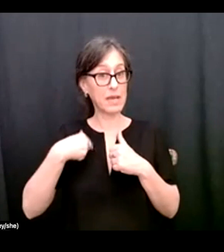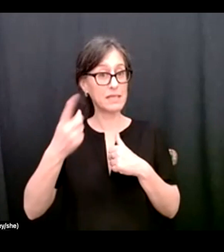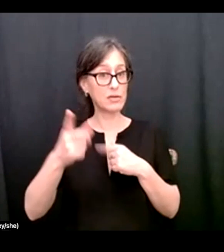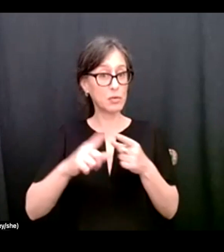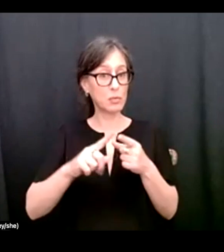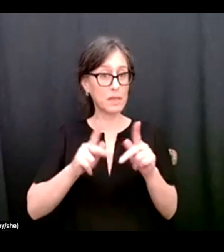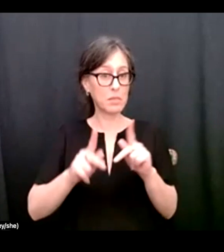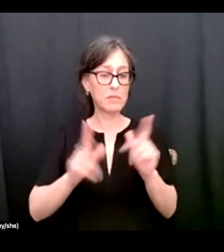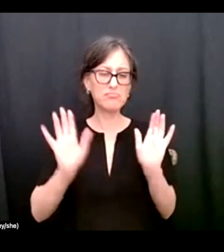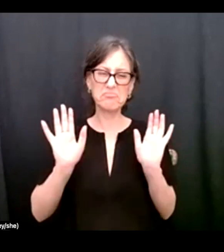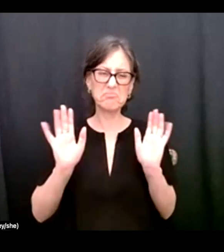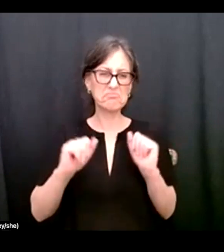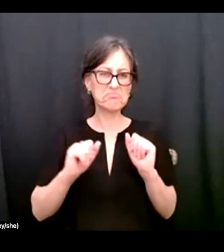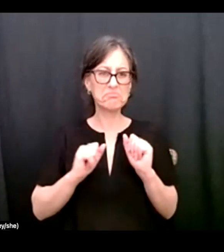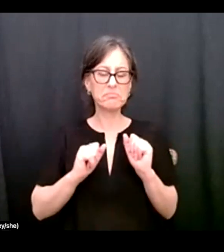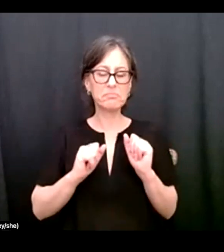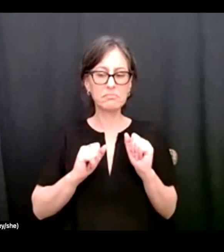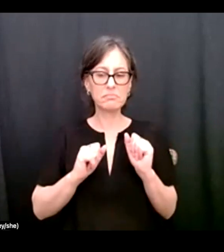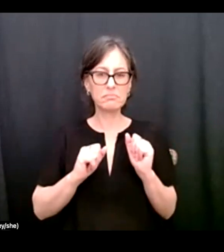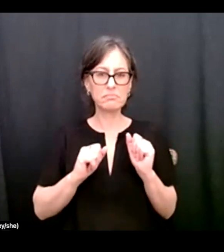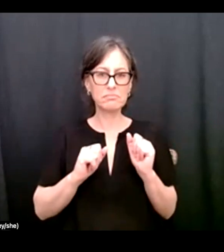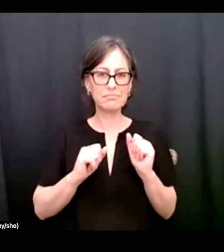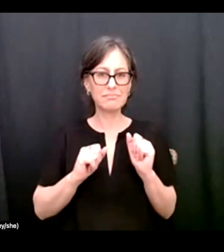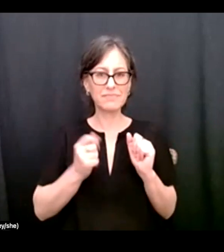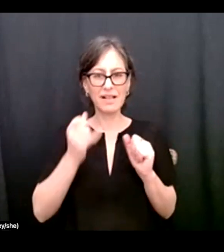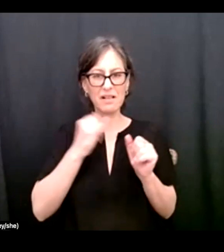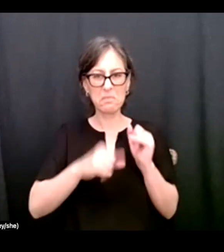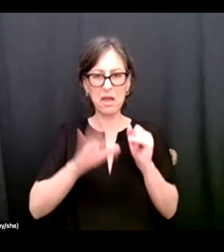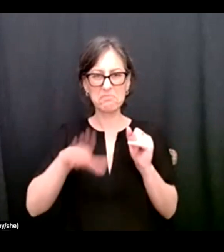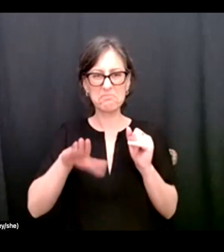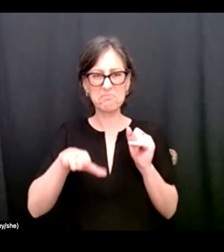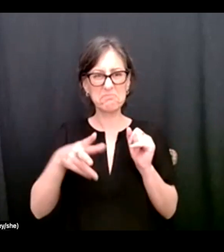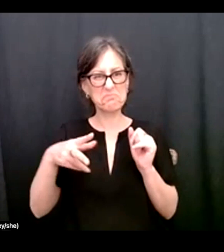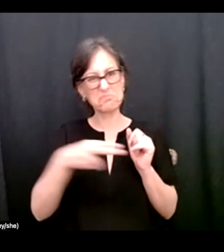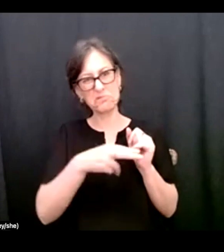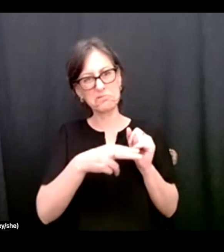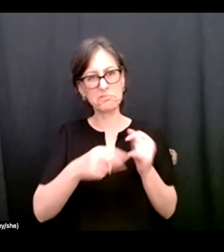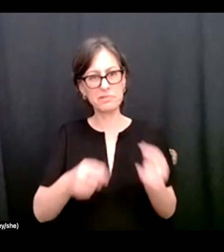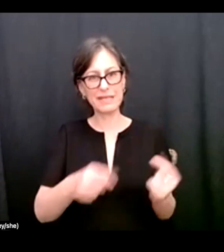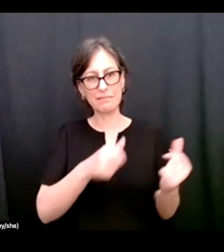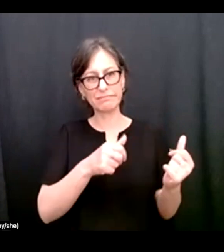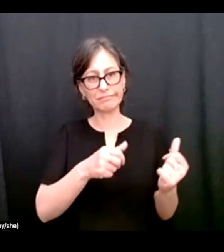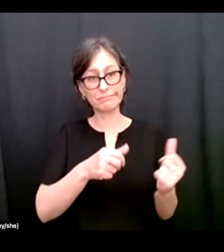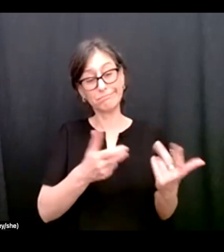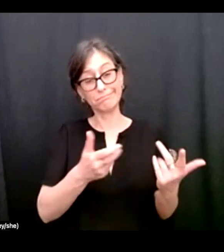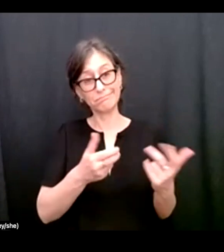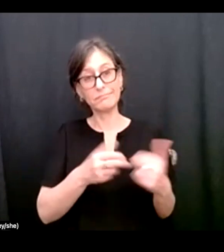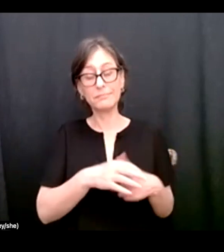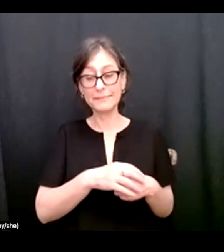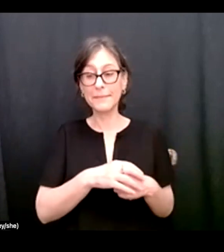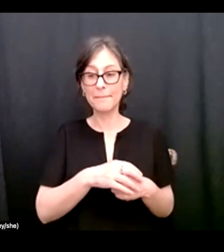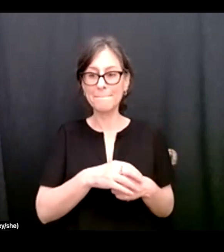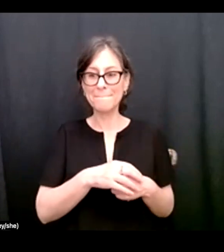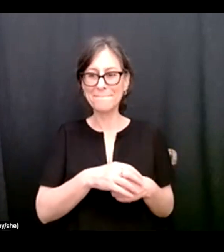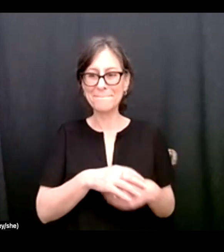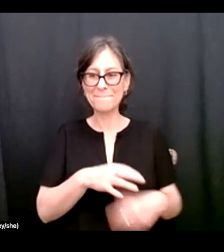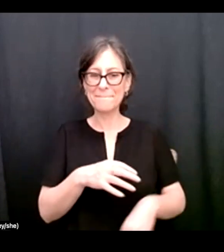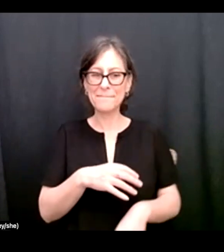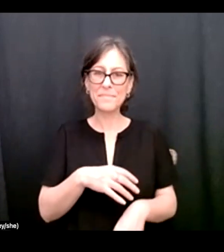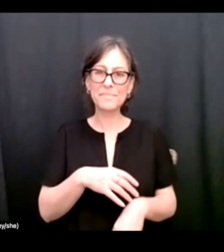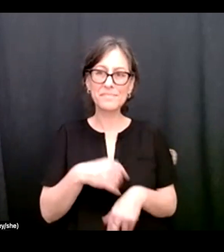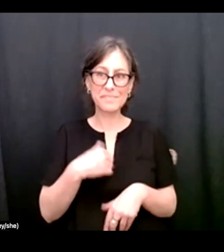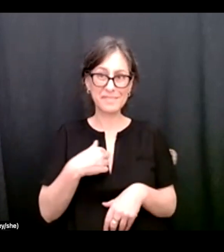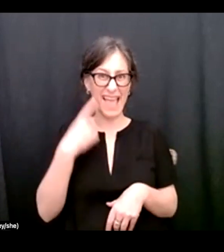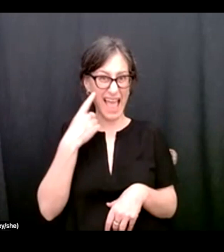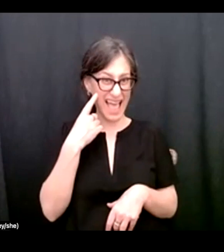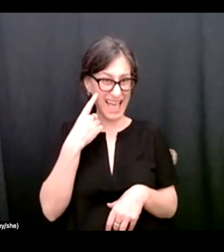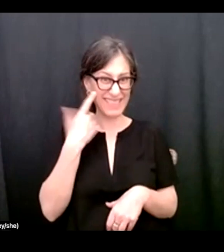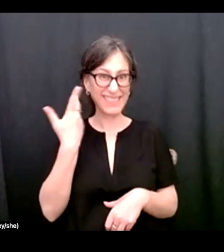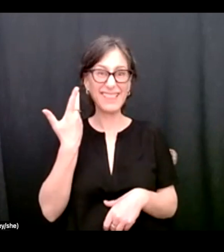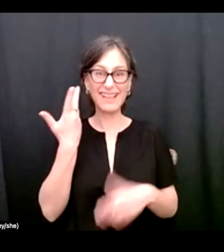just cut, you know, the handful of lines at the bottom. So, I think that concludes our time. I